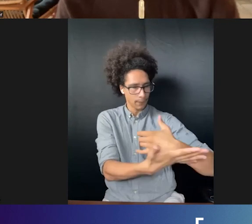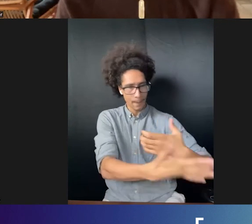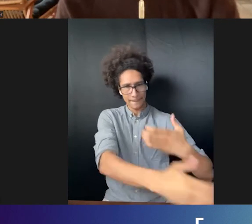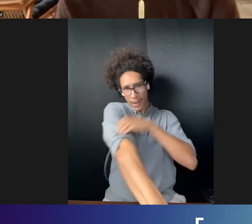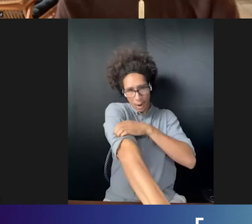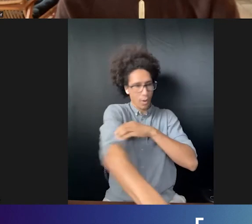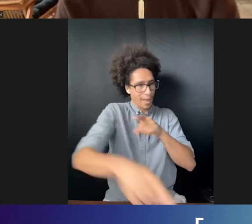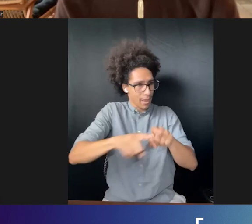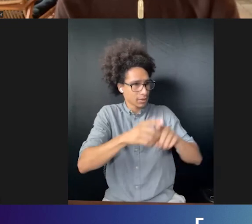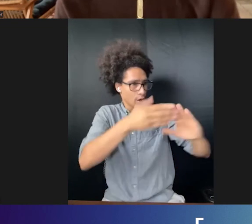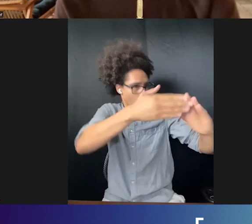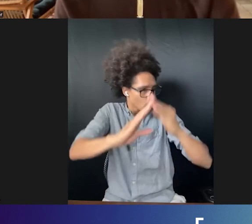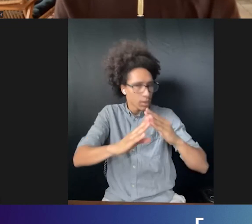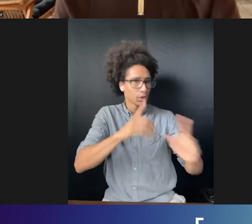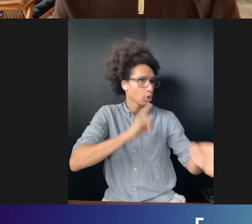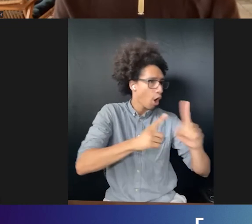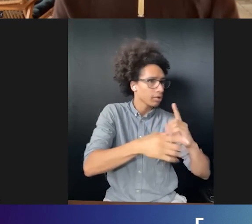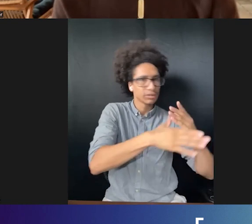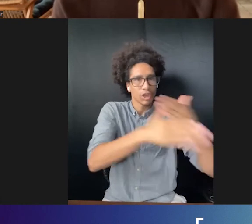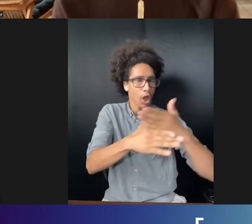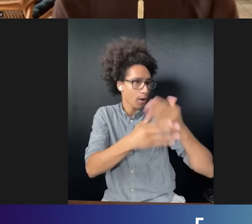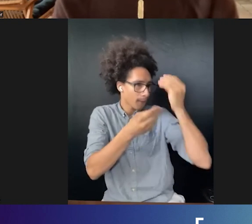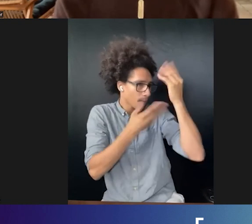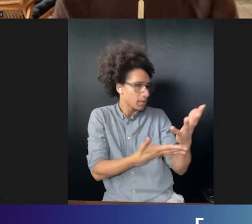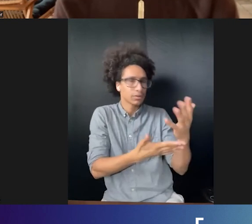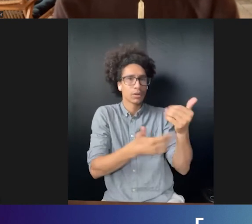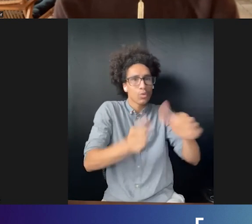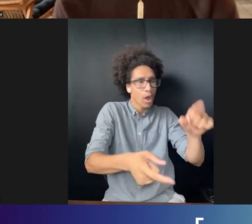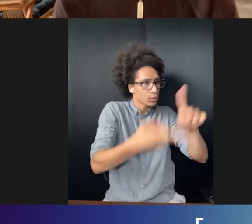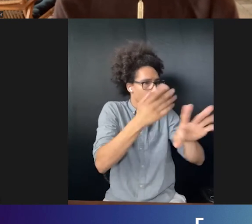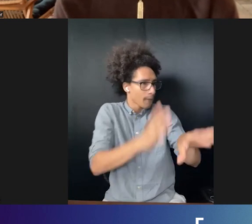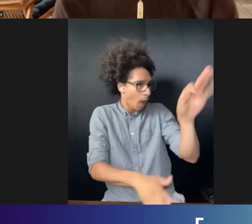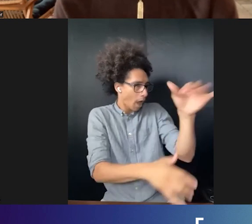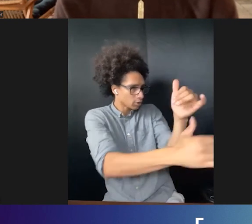information and and tries to find common sort of ground on this.